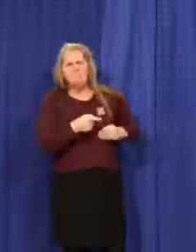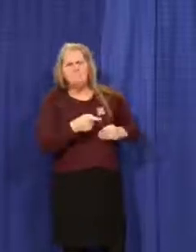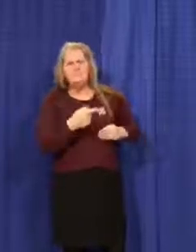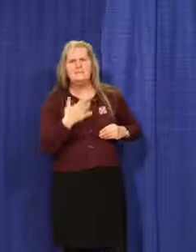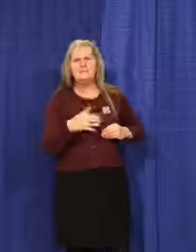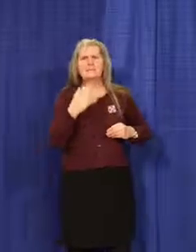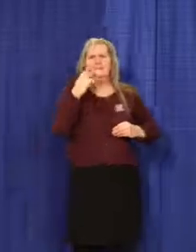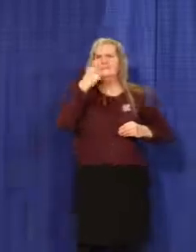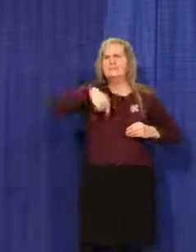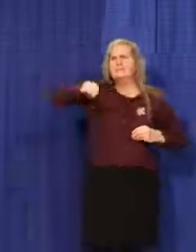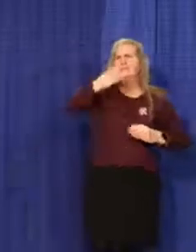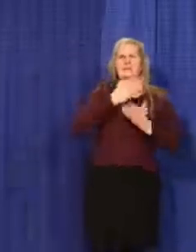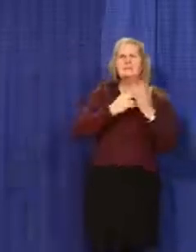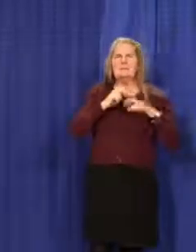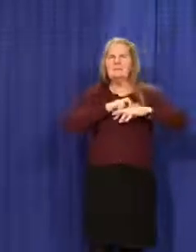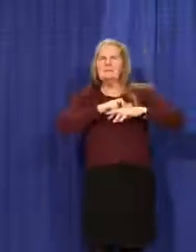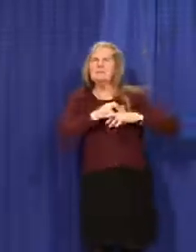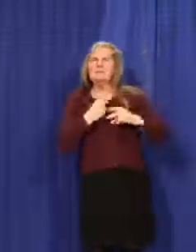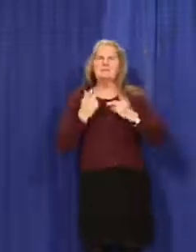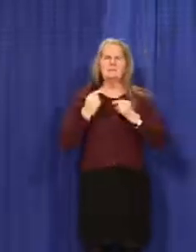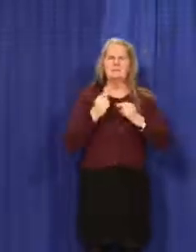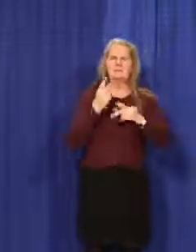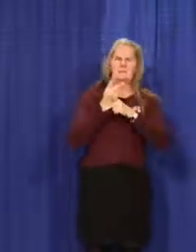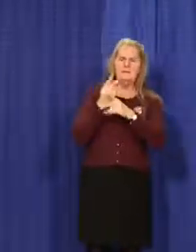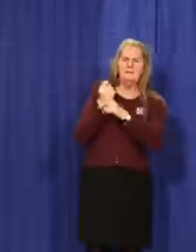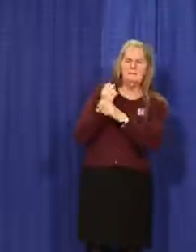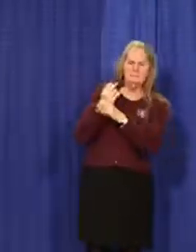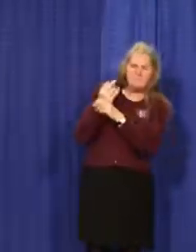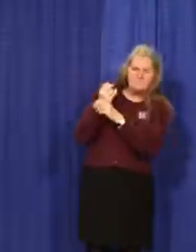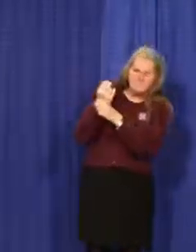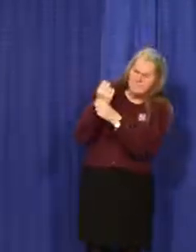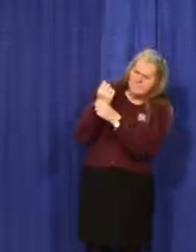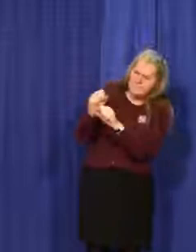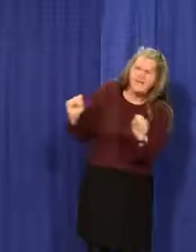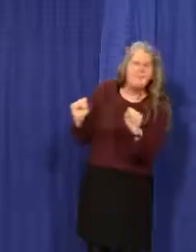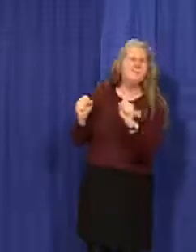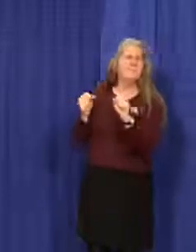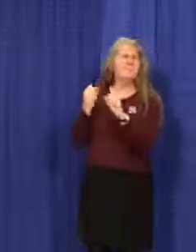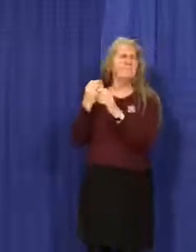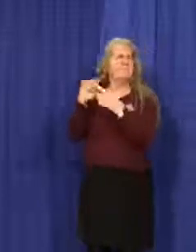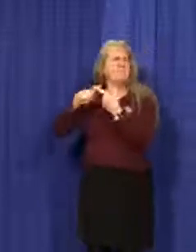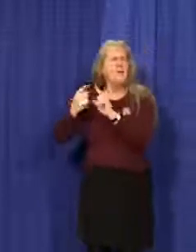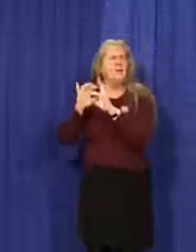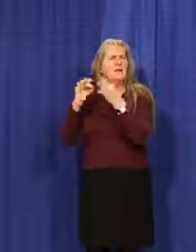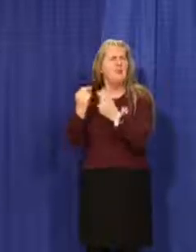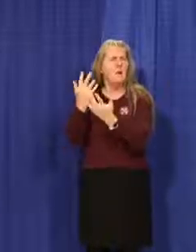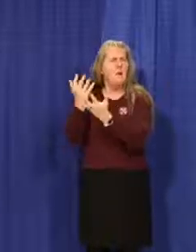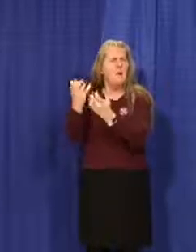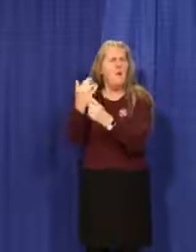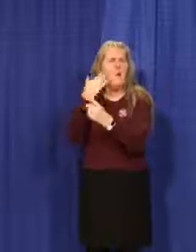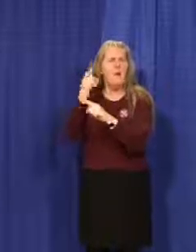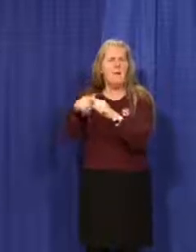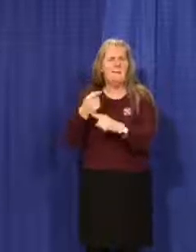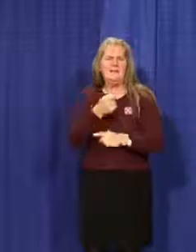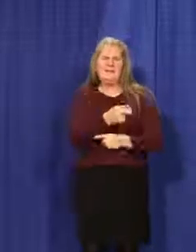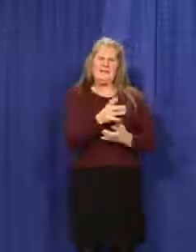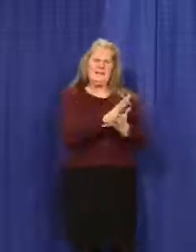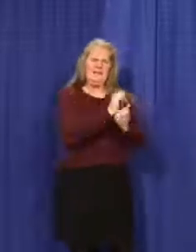I understand that people are anxious and want to keep their friends and family safe, absolutely. It is also extremely stressful